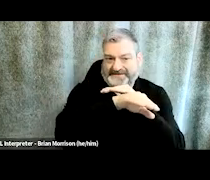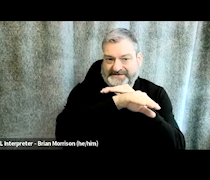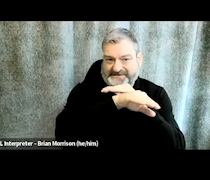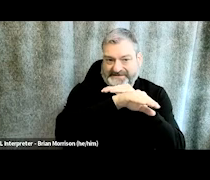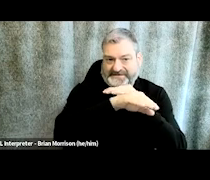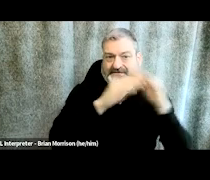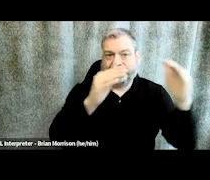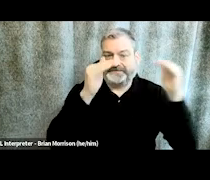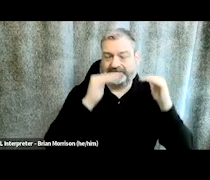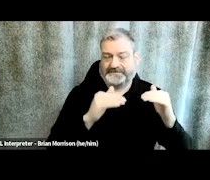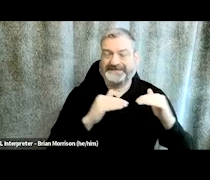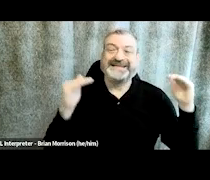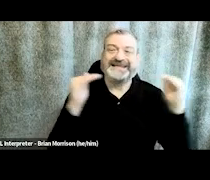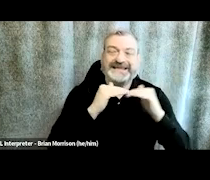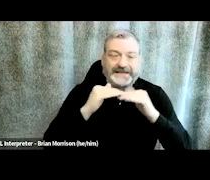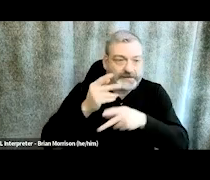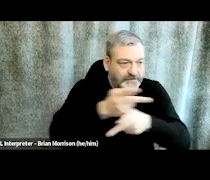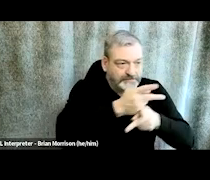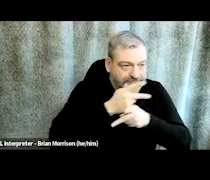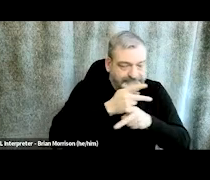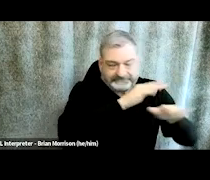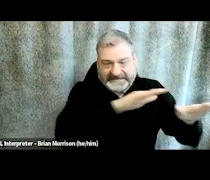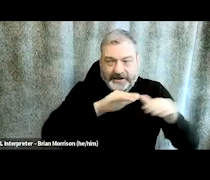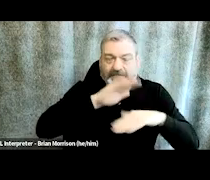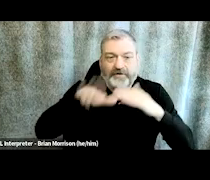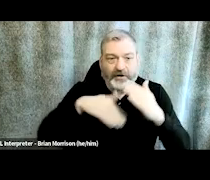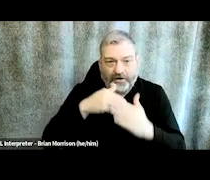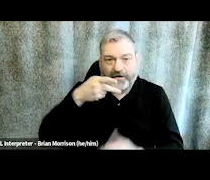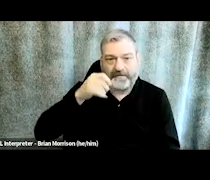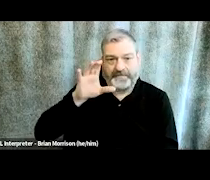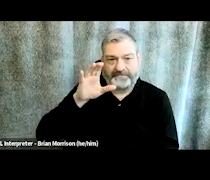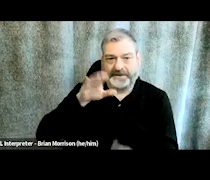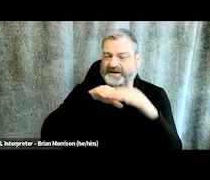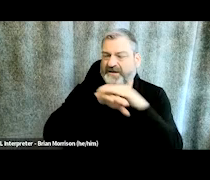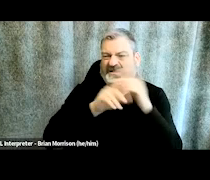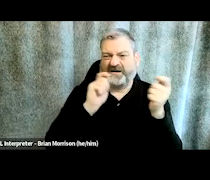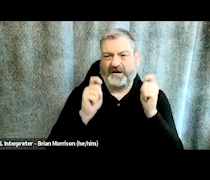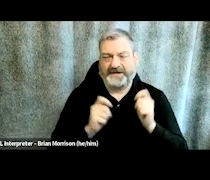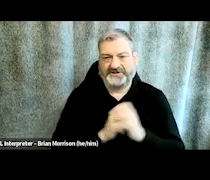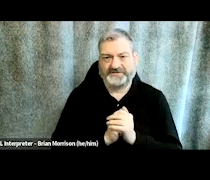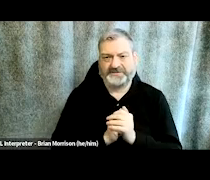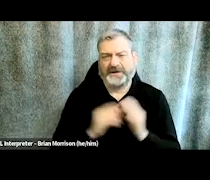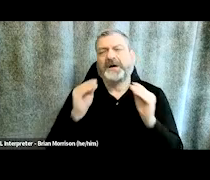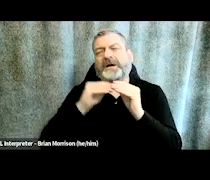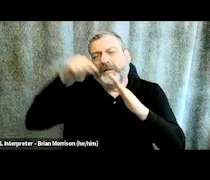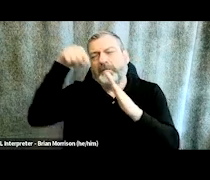members of the public through accommodations, which is title three. There's a lot more to the Ada, but these are the two that are going